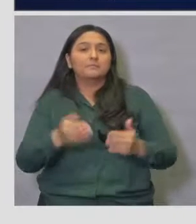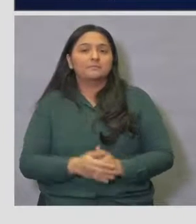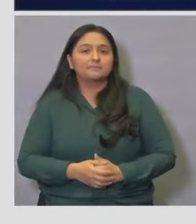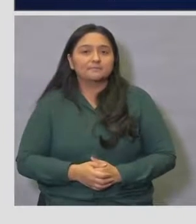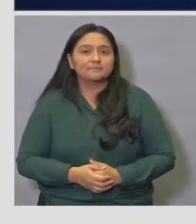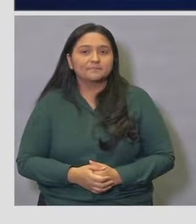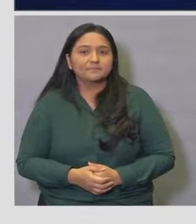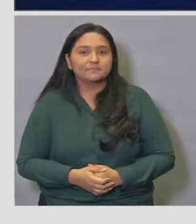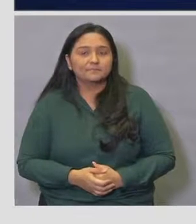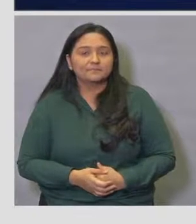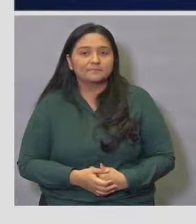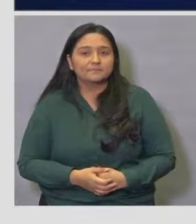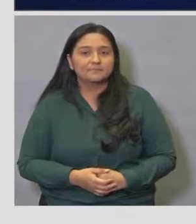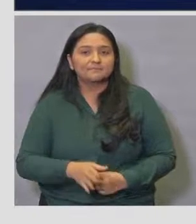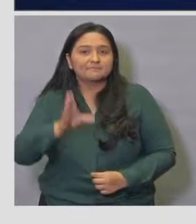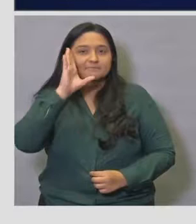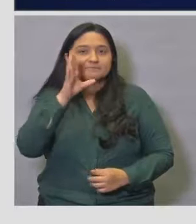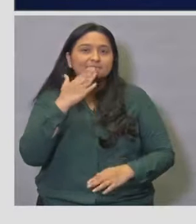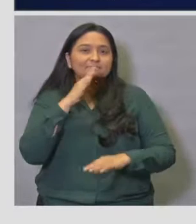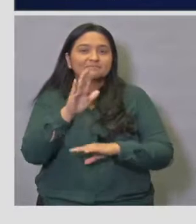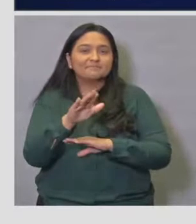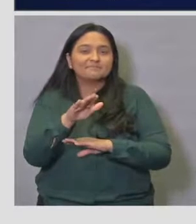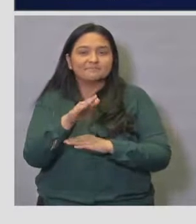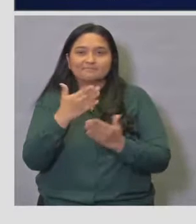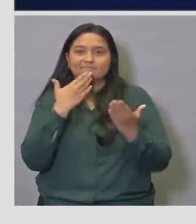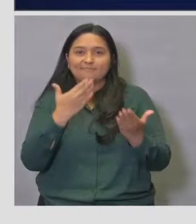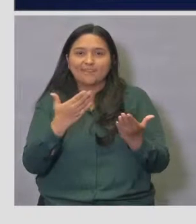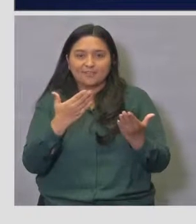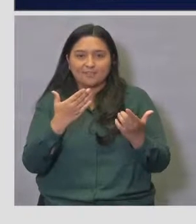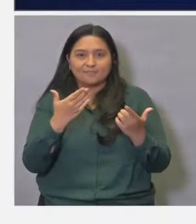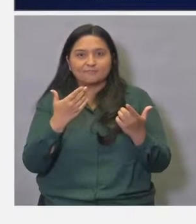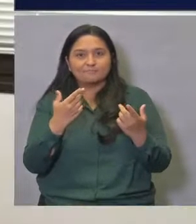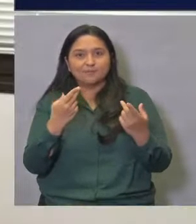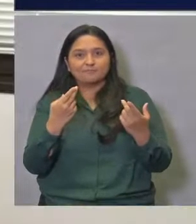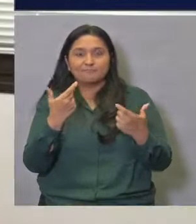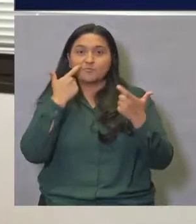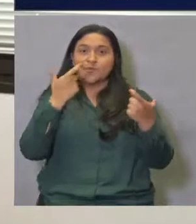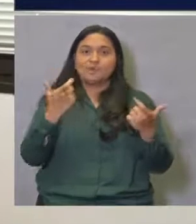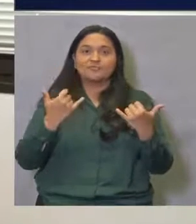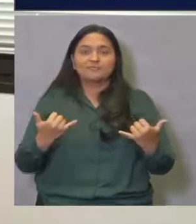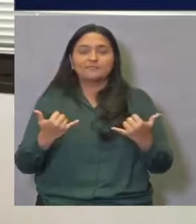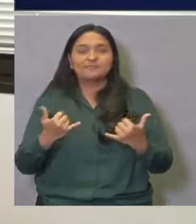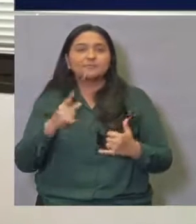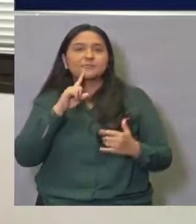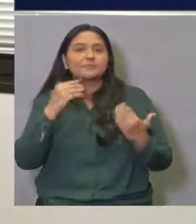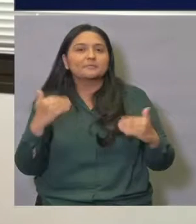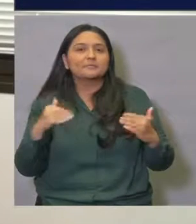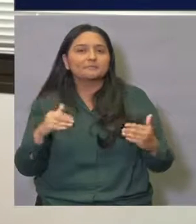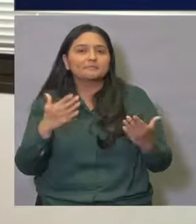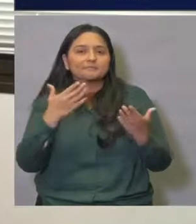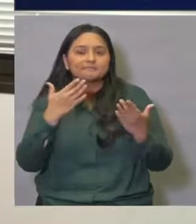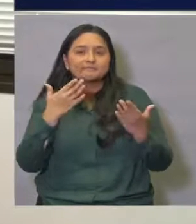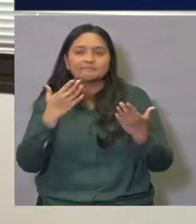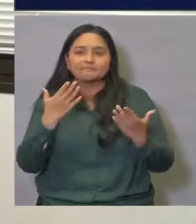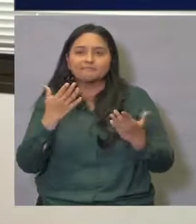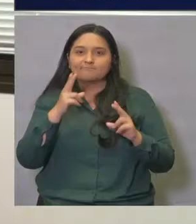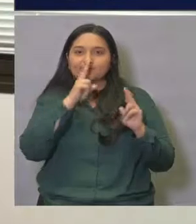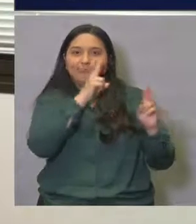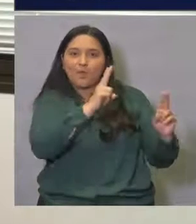REMARKS. GO AHEAD.